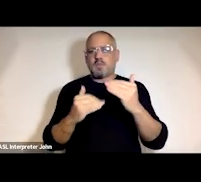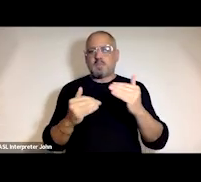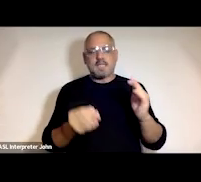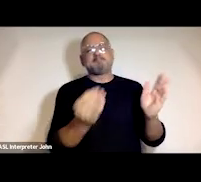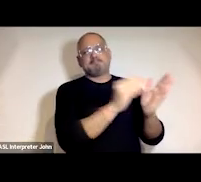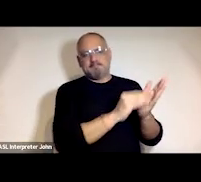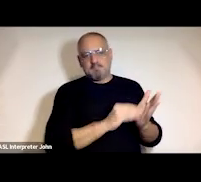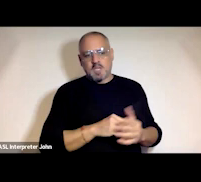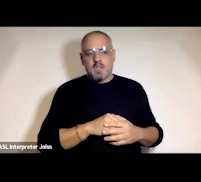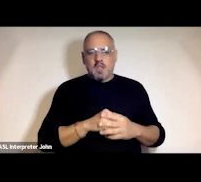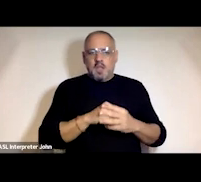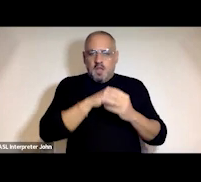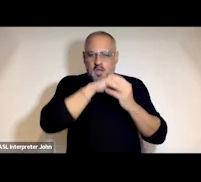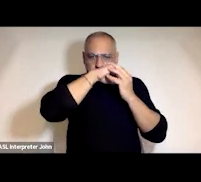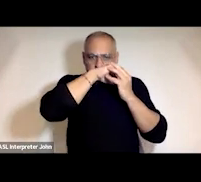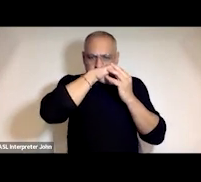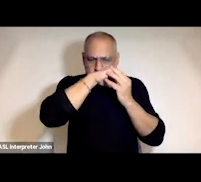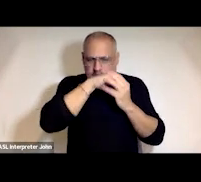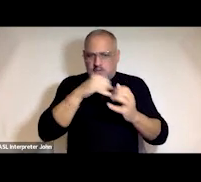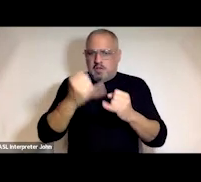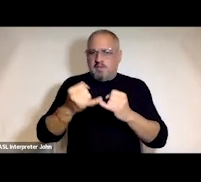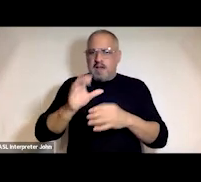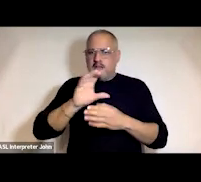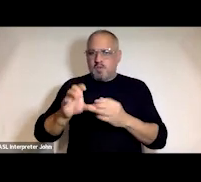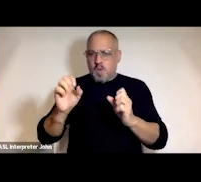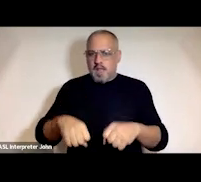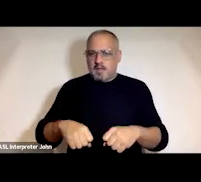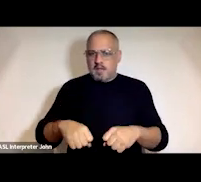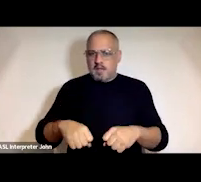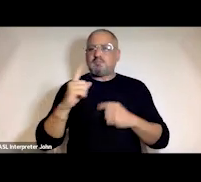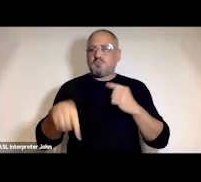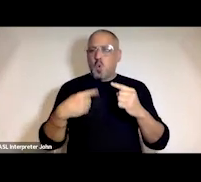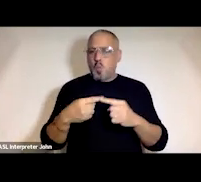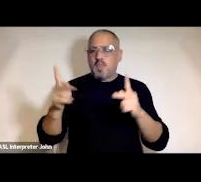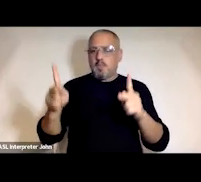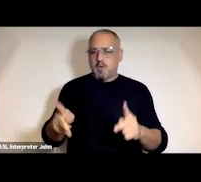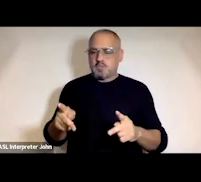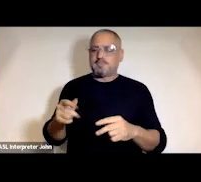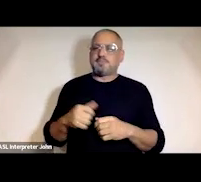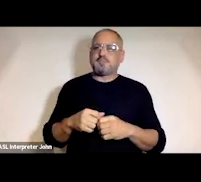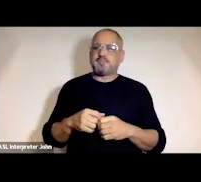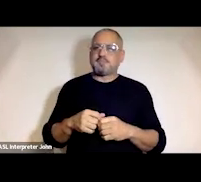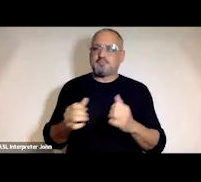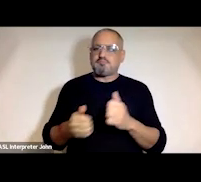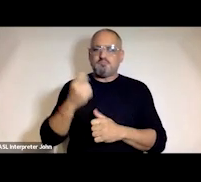And then finally, you can conclude with an overview of when the person most recently